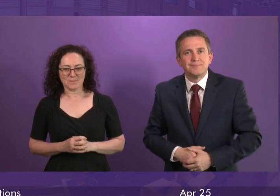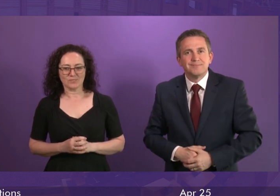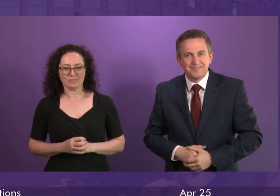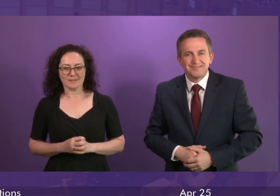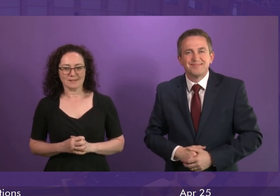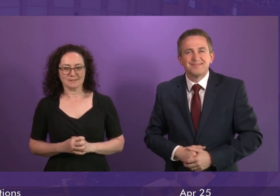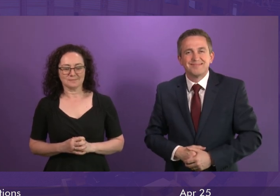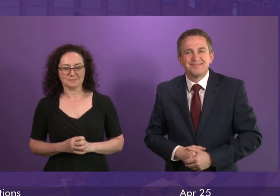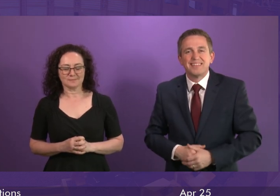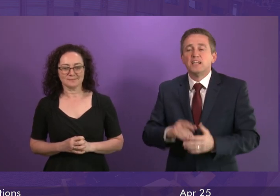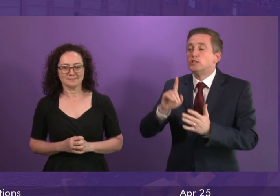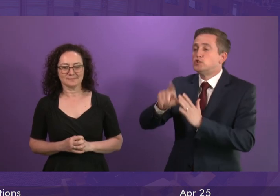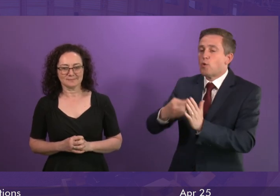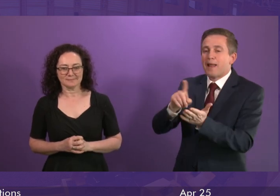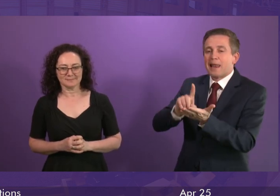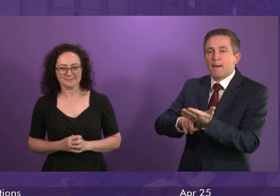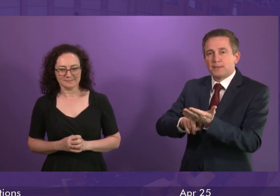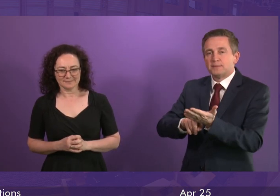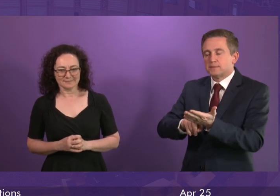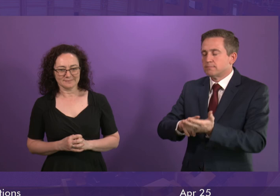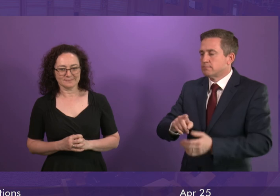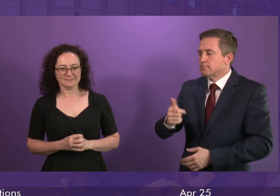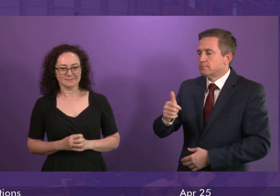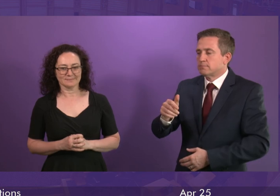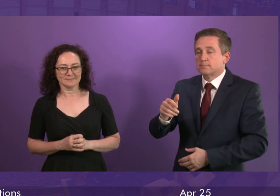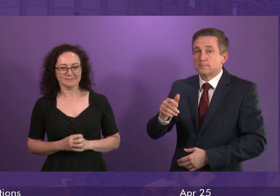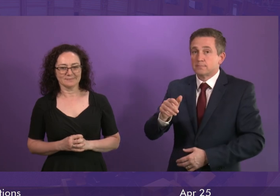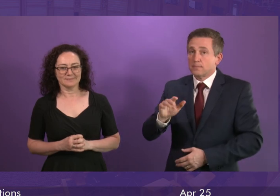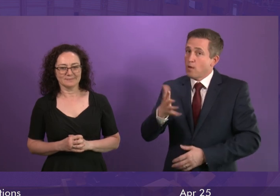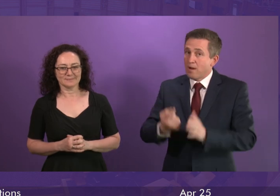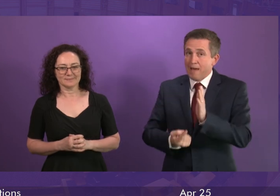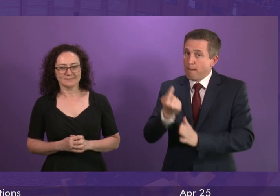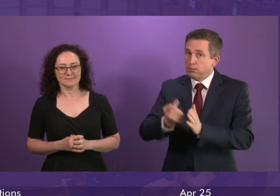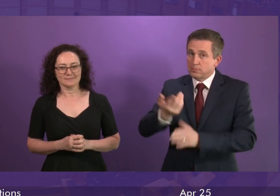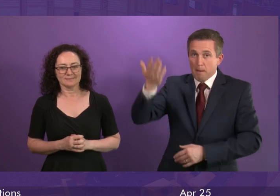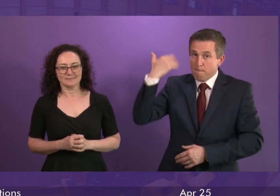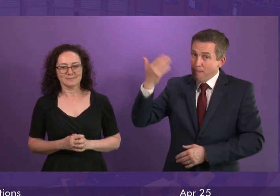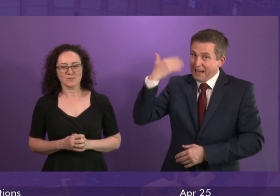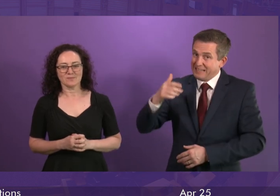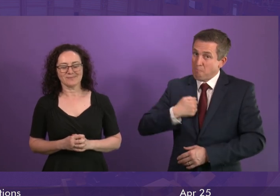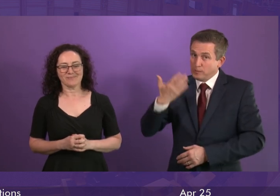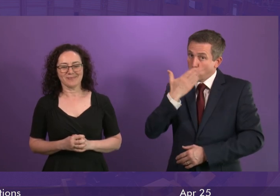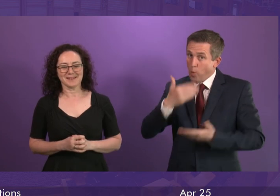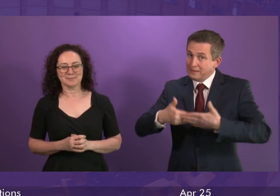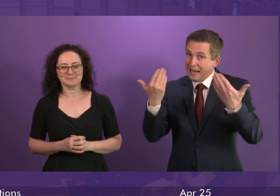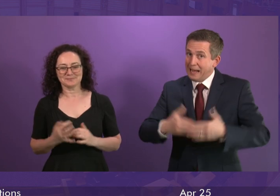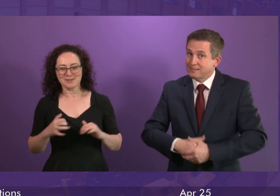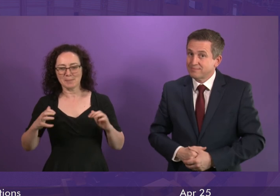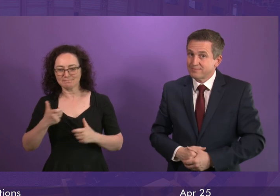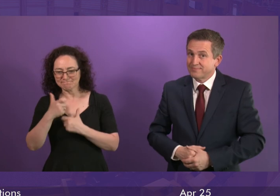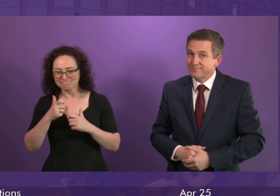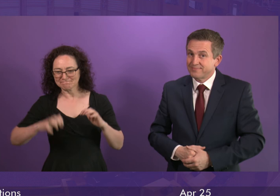Thank you. That would not have happened back in the day, I can tell you.